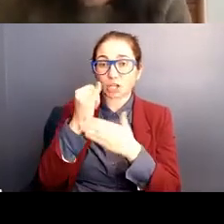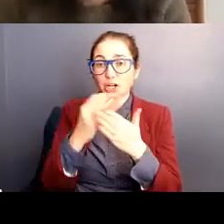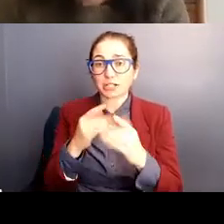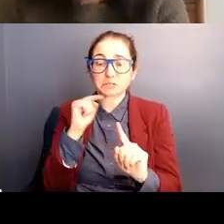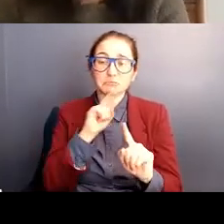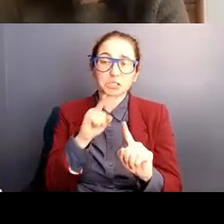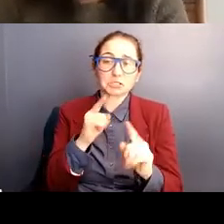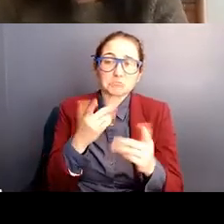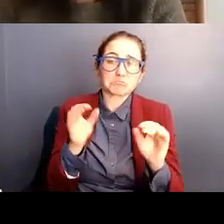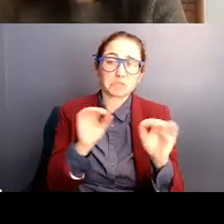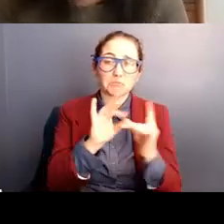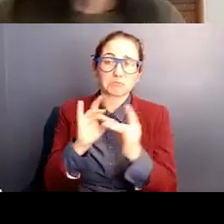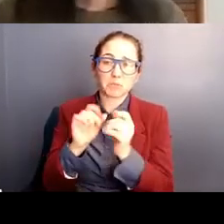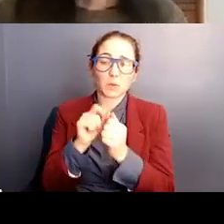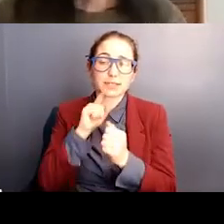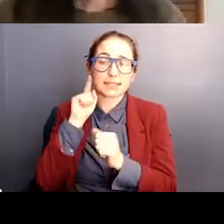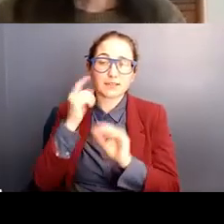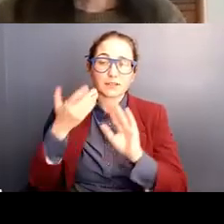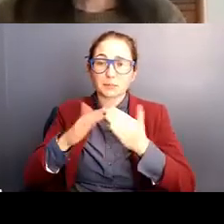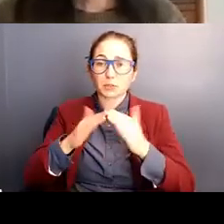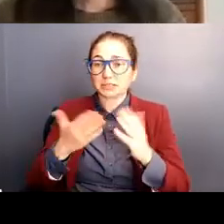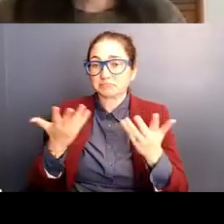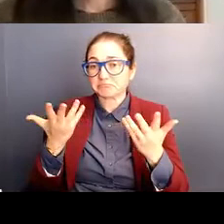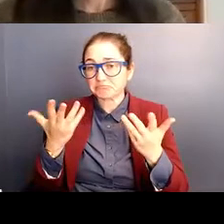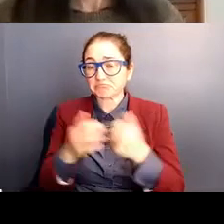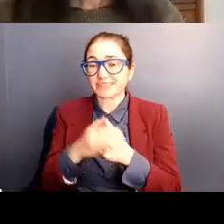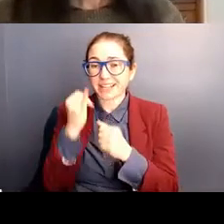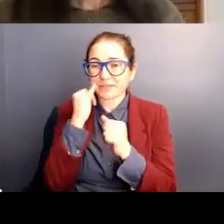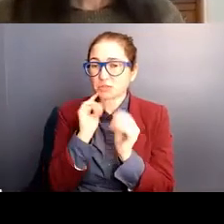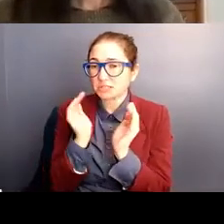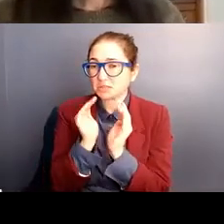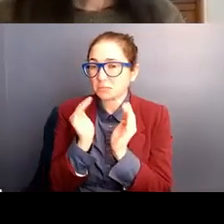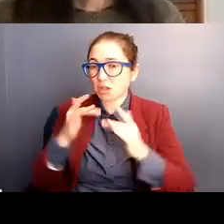ties to the deaf community, and it's a small event, I probably